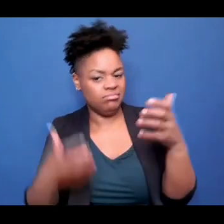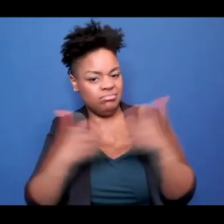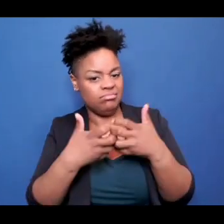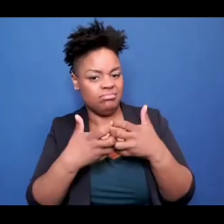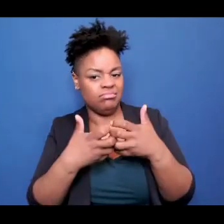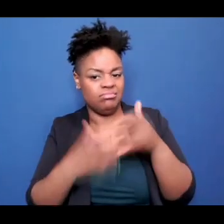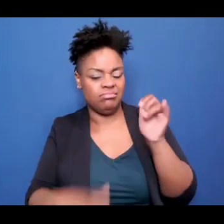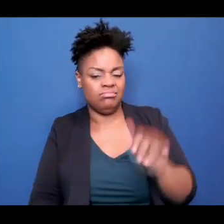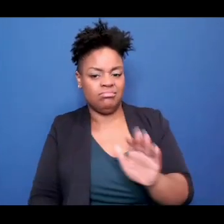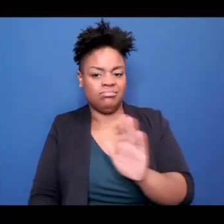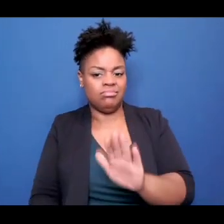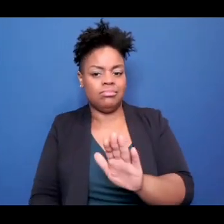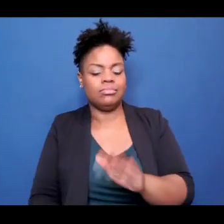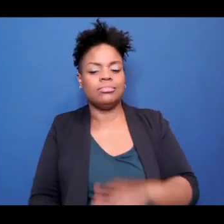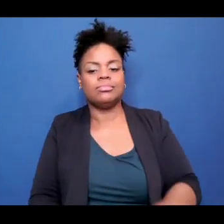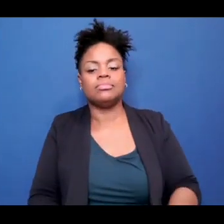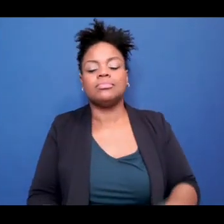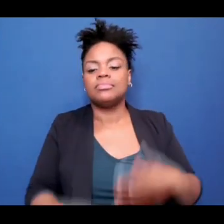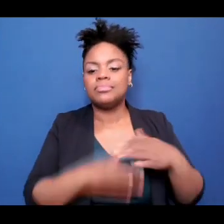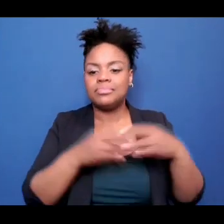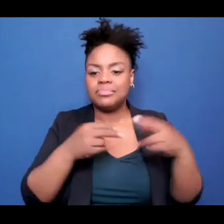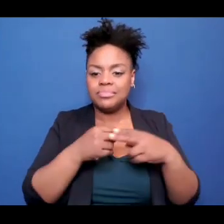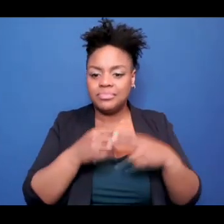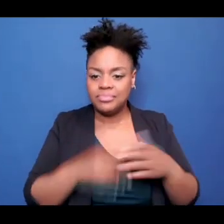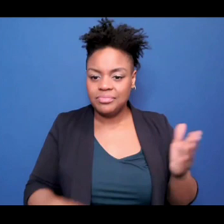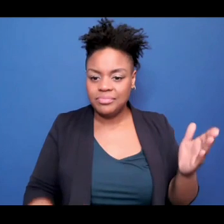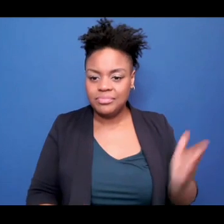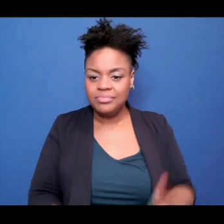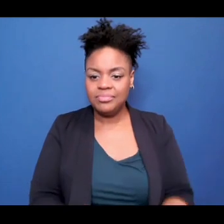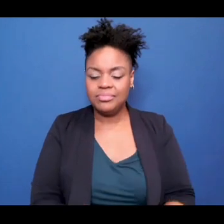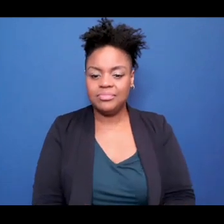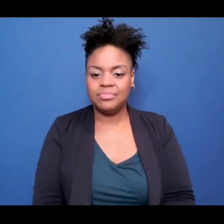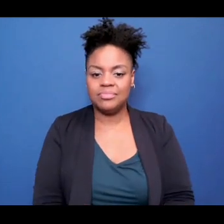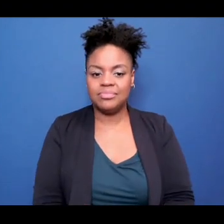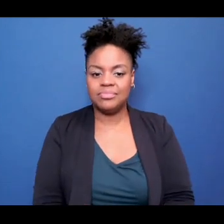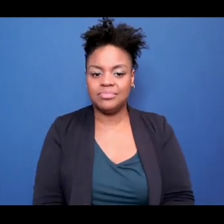EASILY AND ARE AFRAID OF THE DARK.